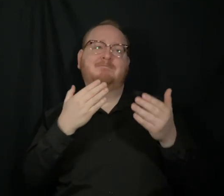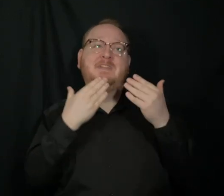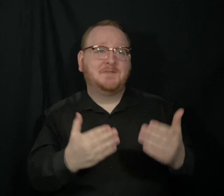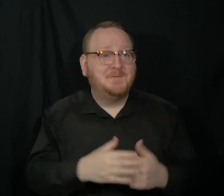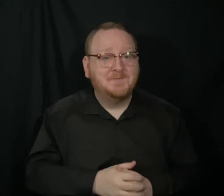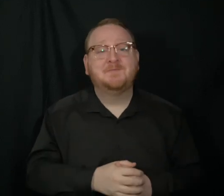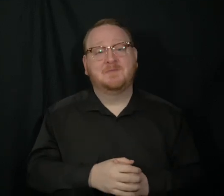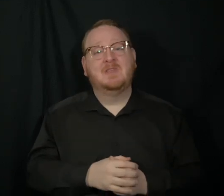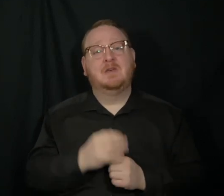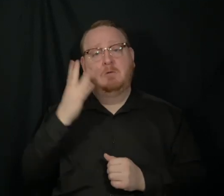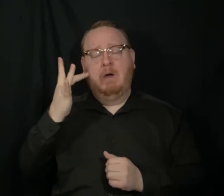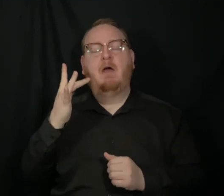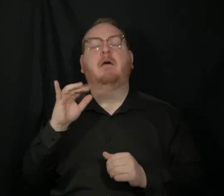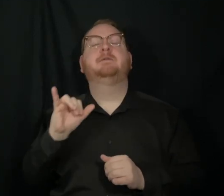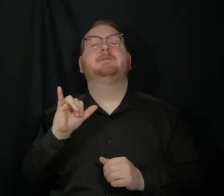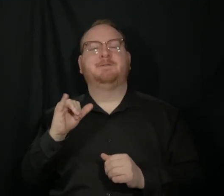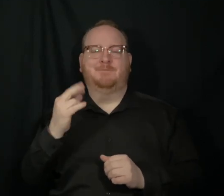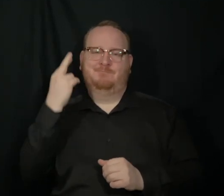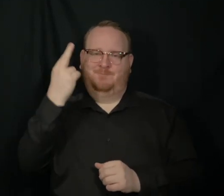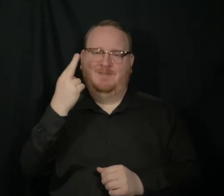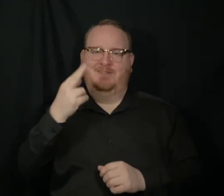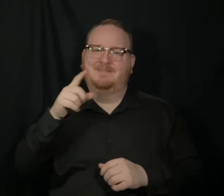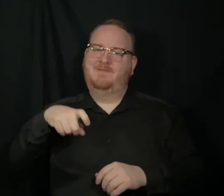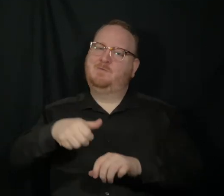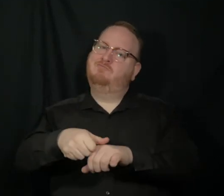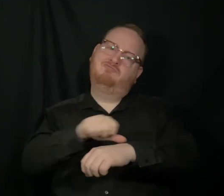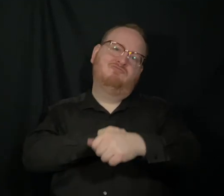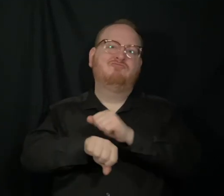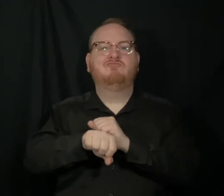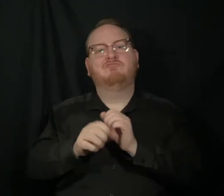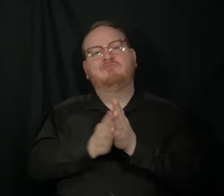realization and setting forth on the right path for my child.